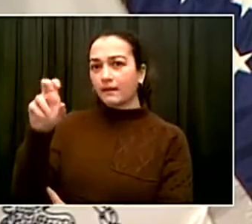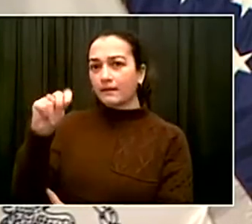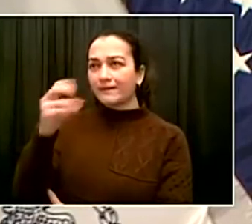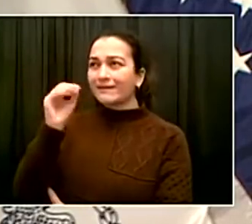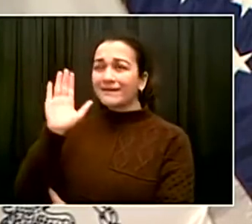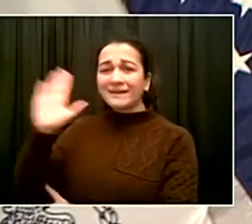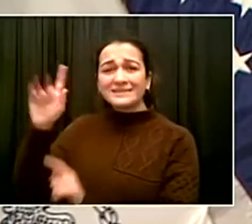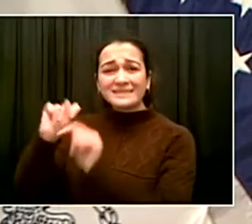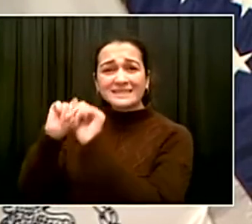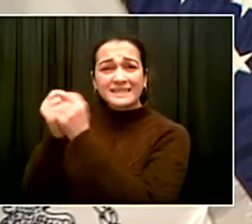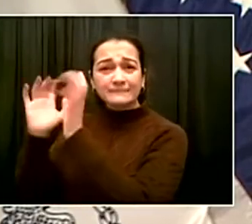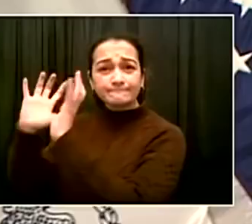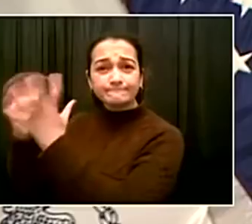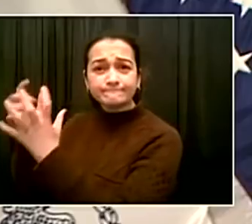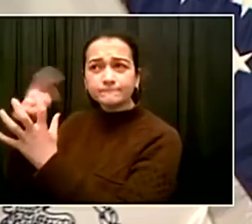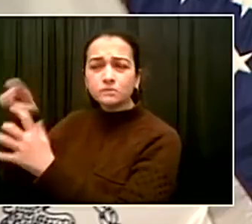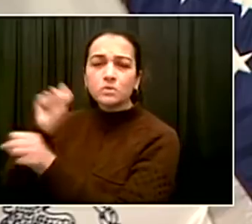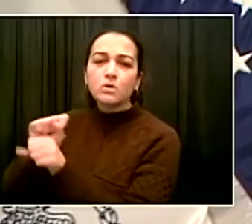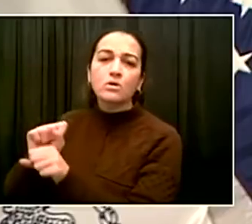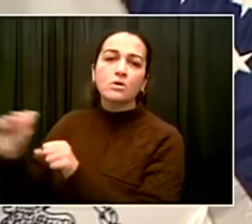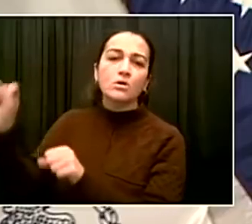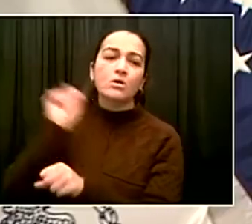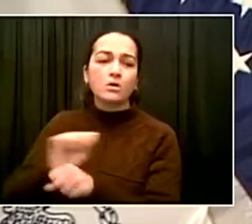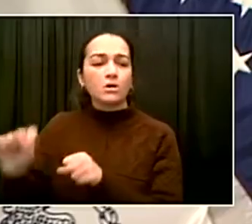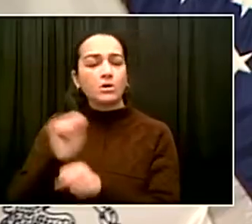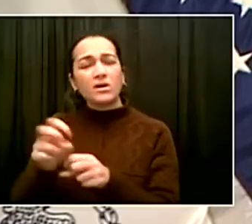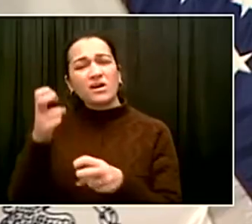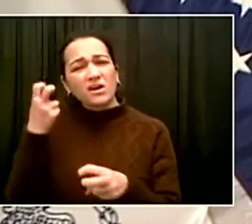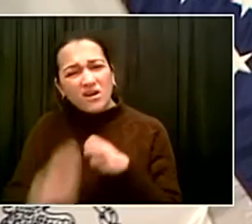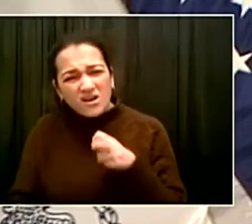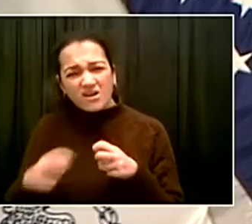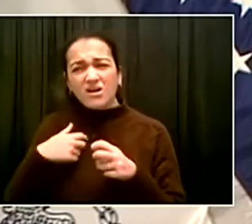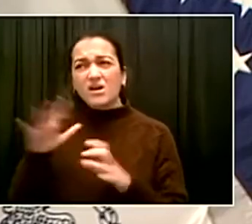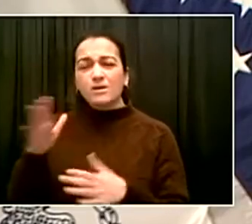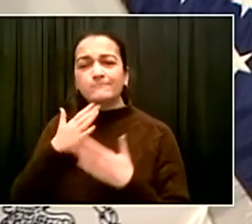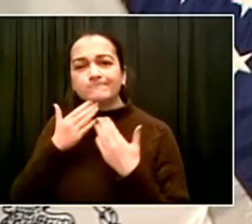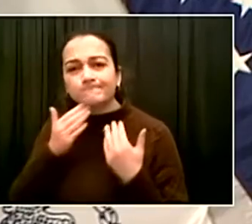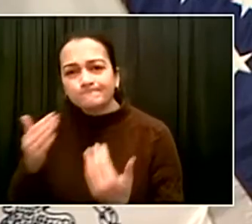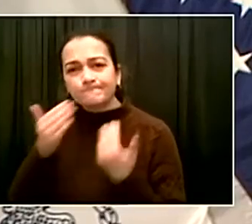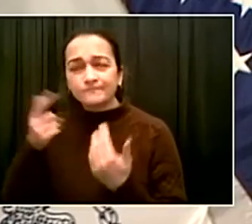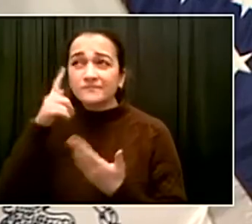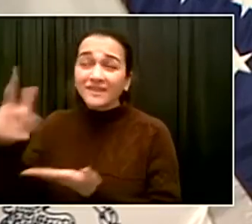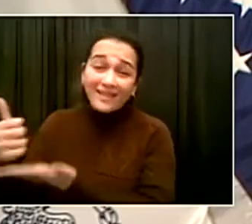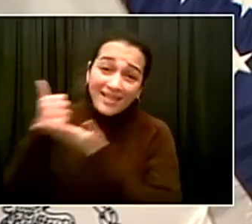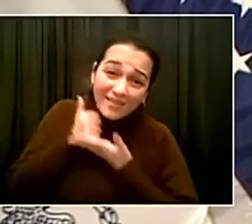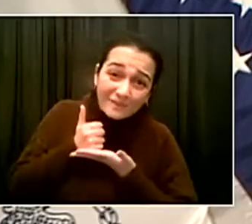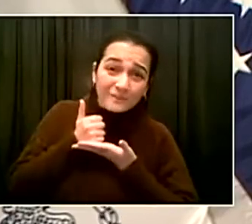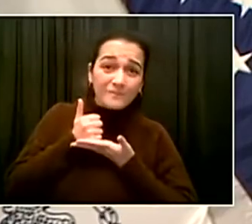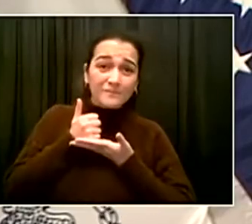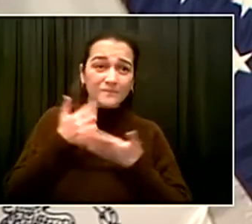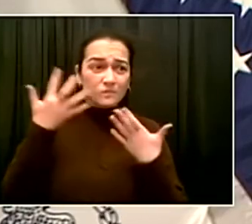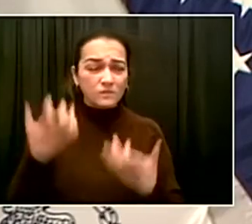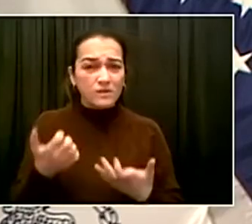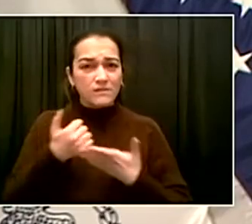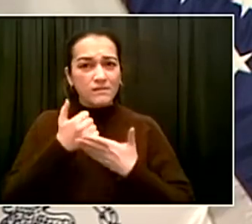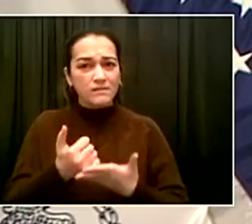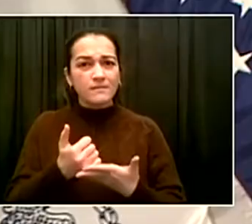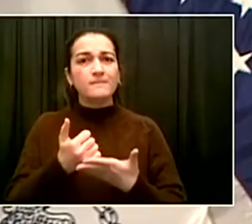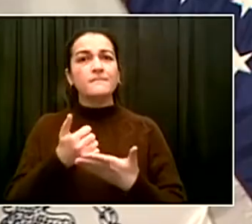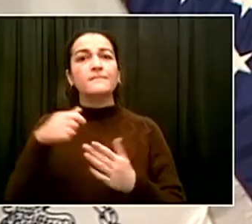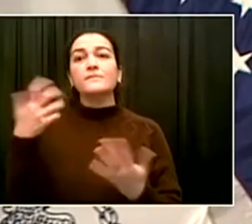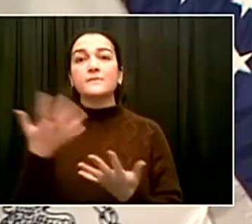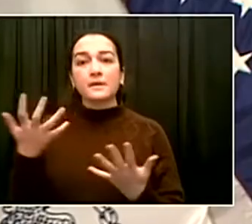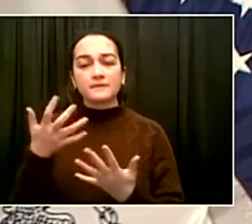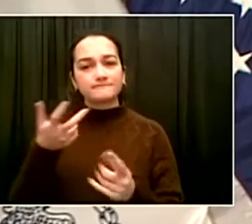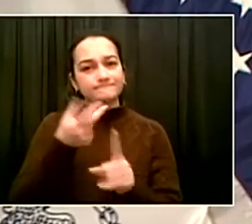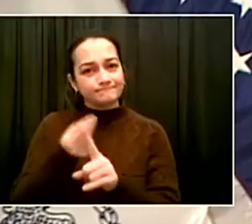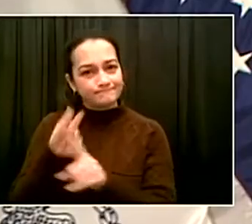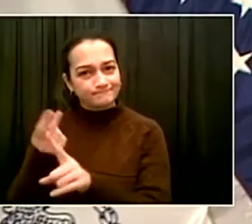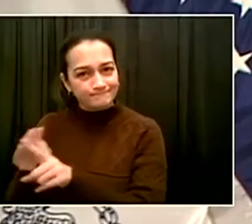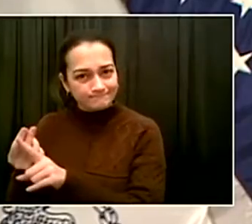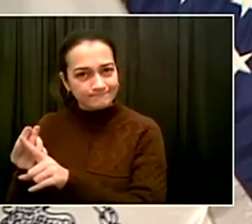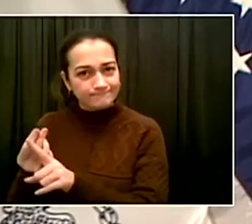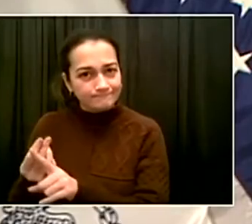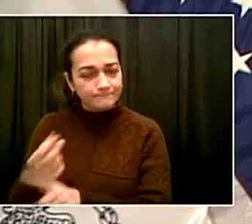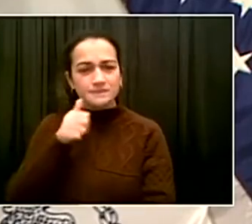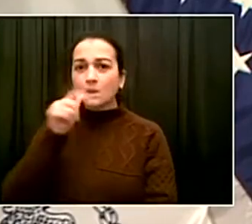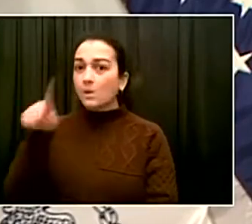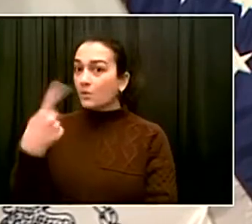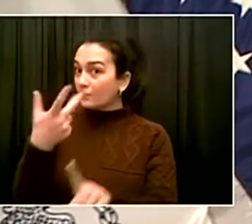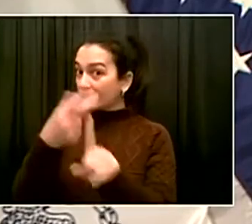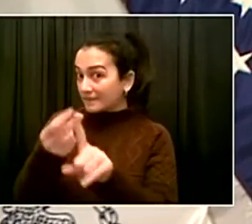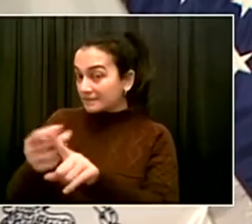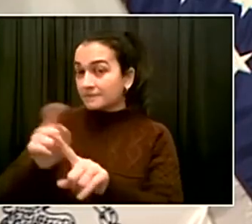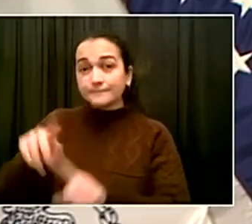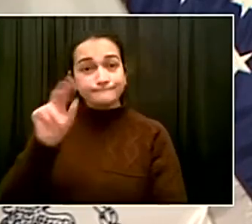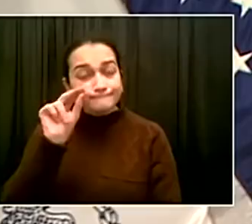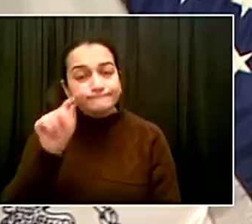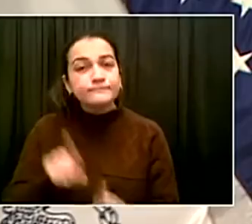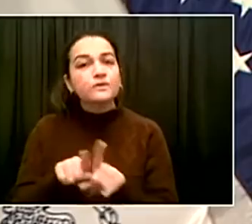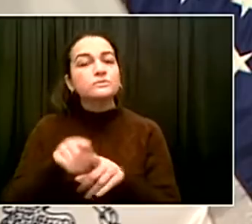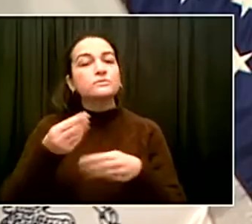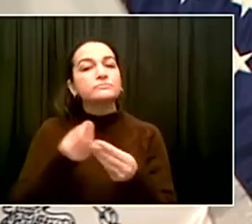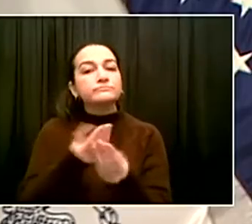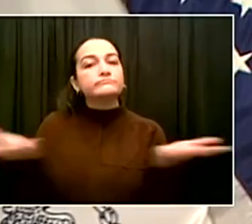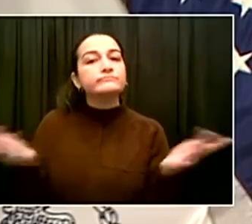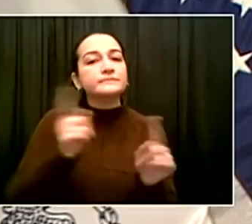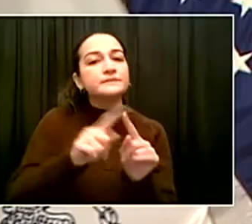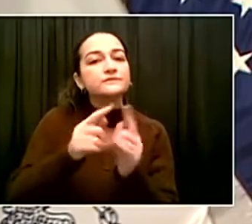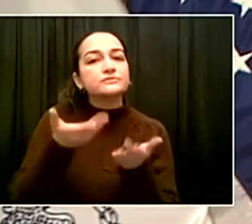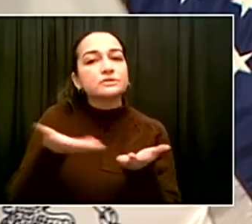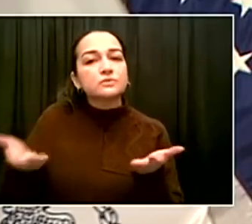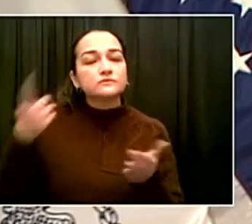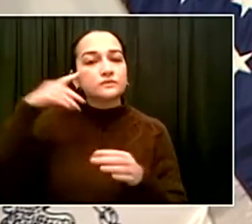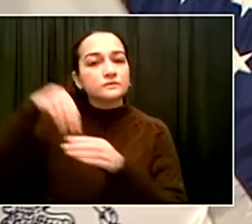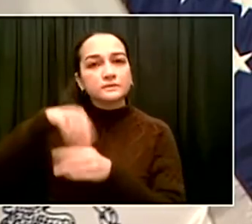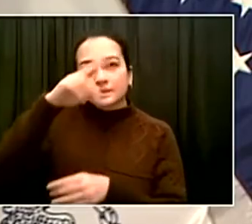FEDERAL GOVERNMENT HAS DONE SO